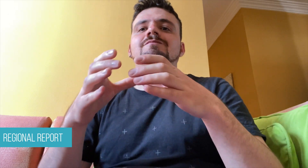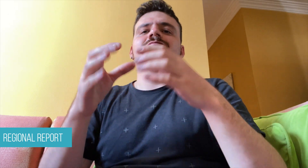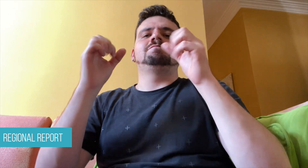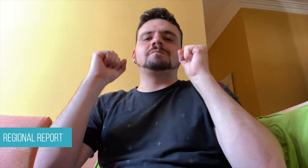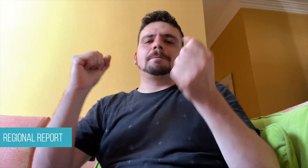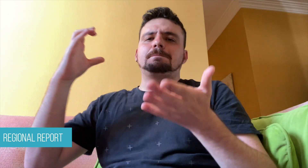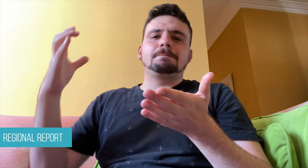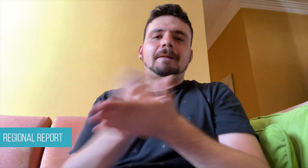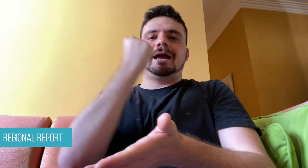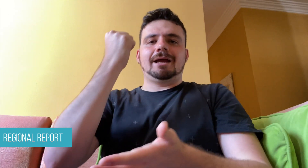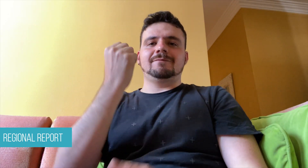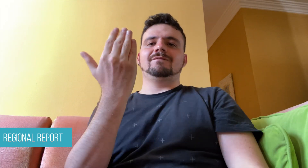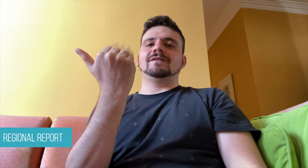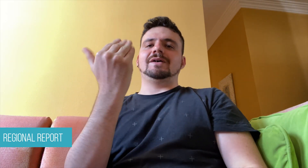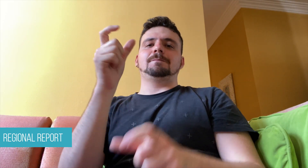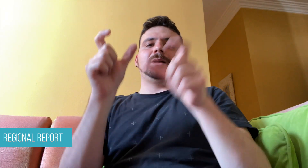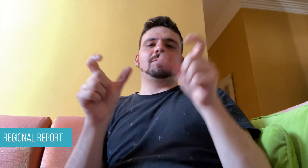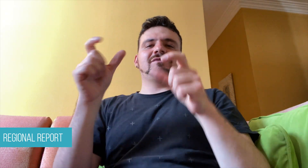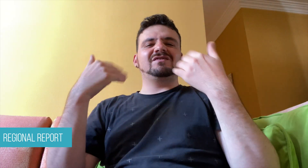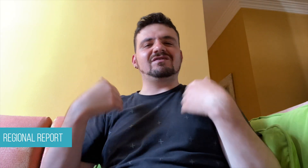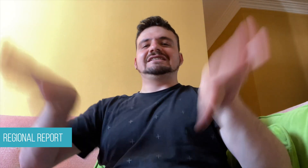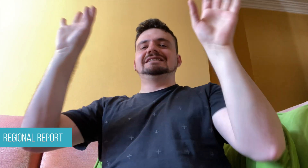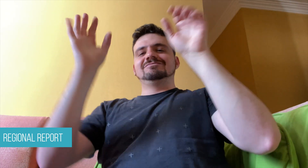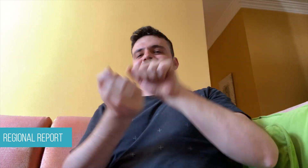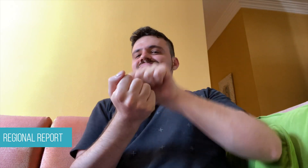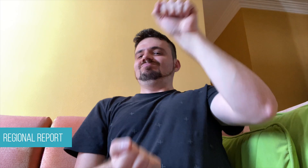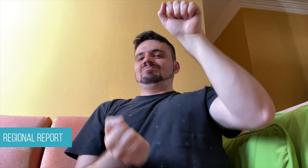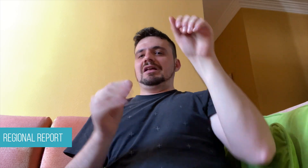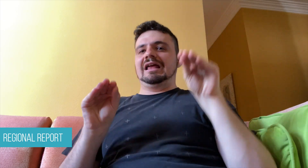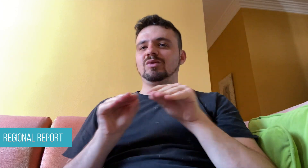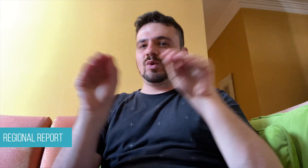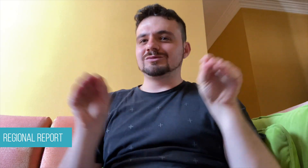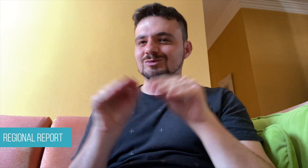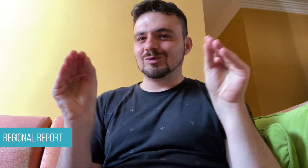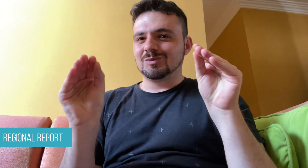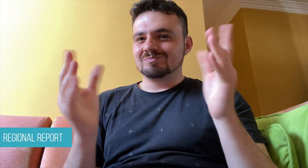and received their degrees in Education.